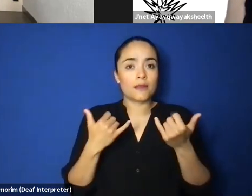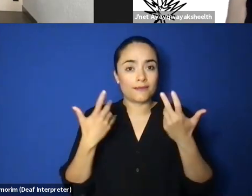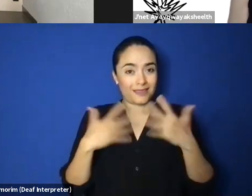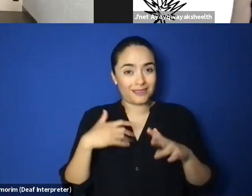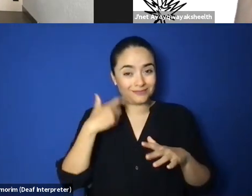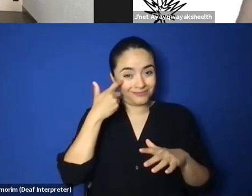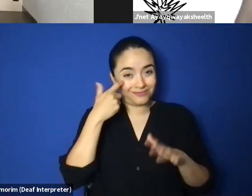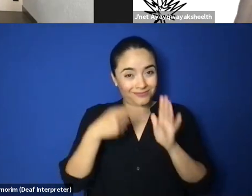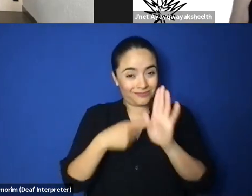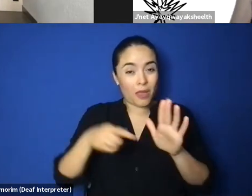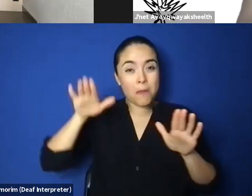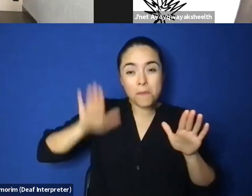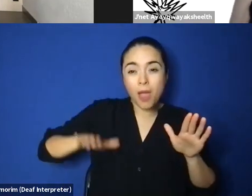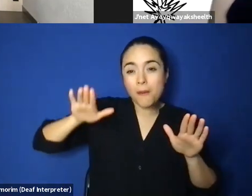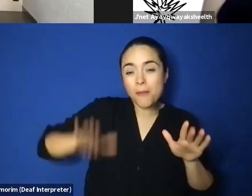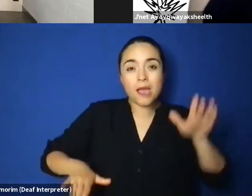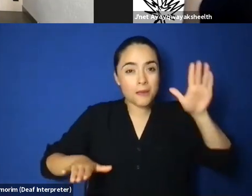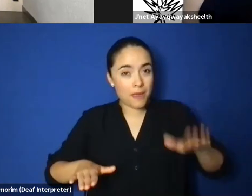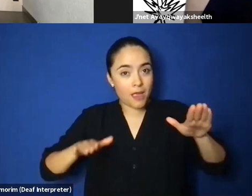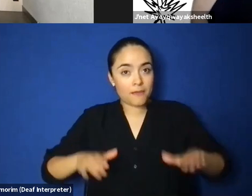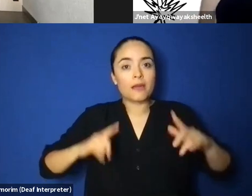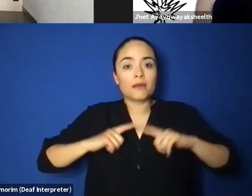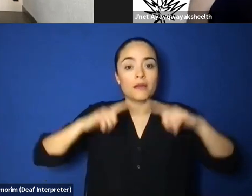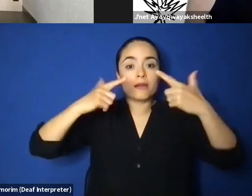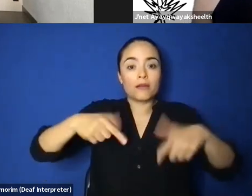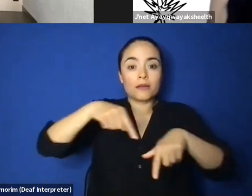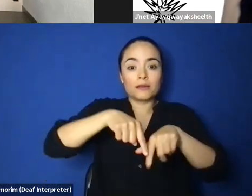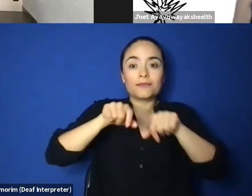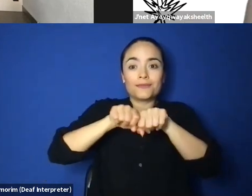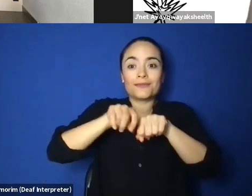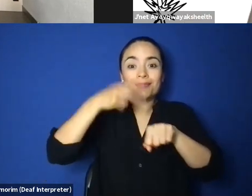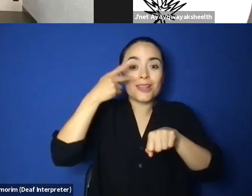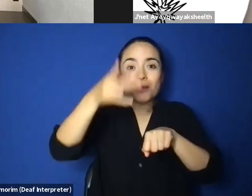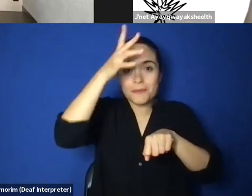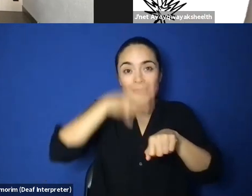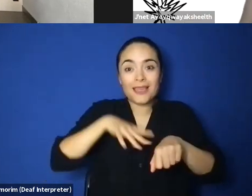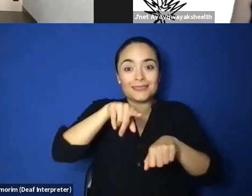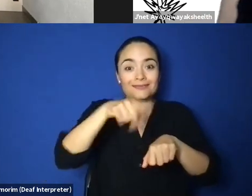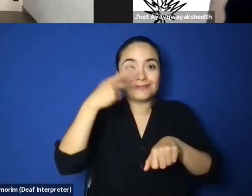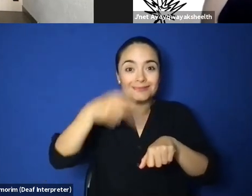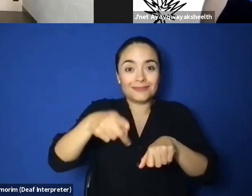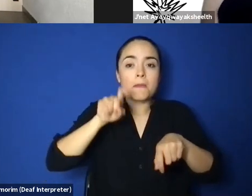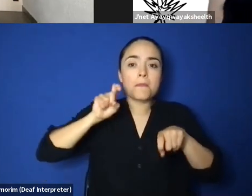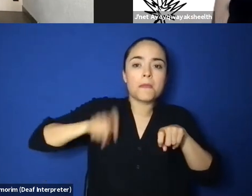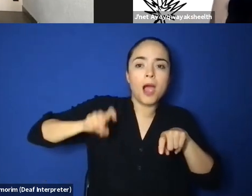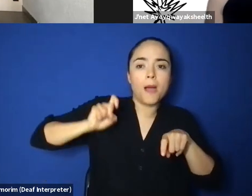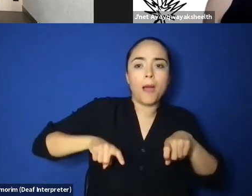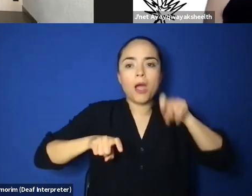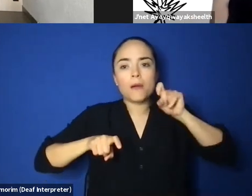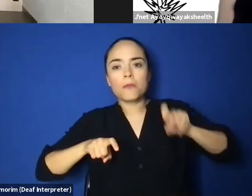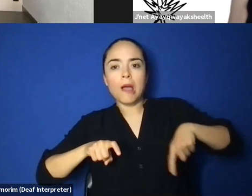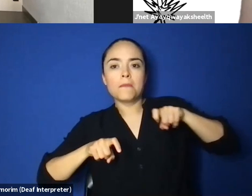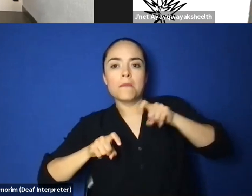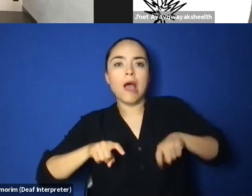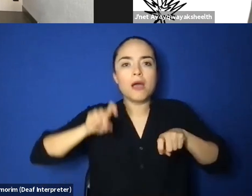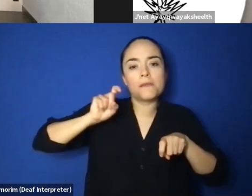like, left foot, left foot, right foot, right foot. Left foot, left foot, right foot, right foot. Right.